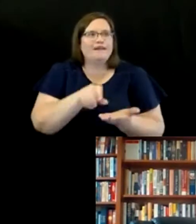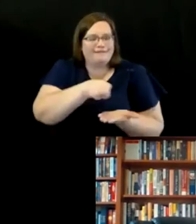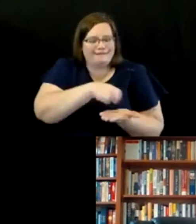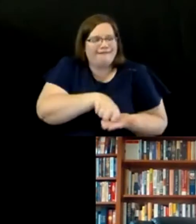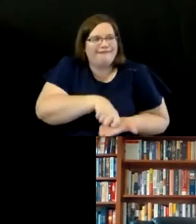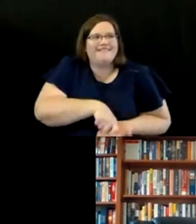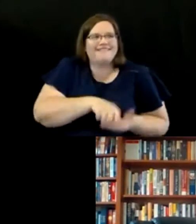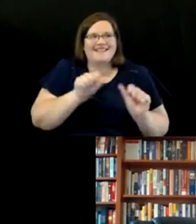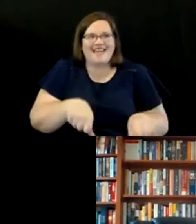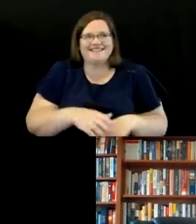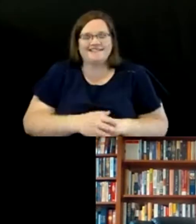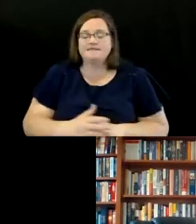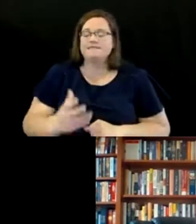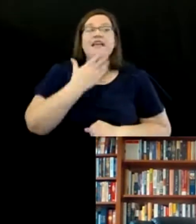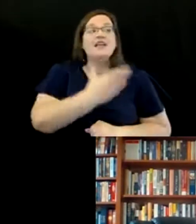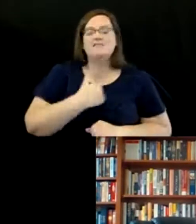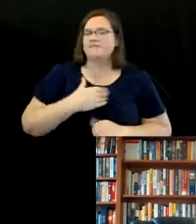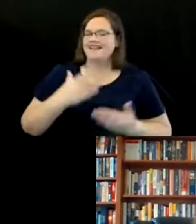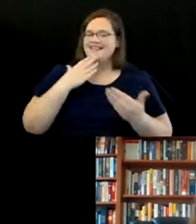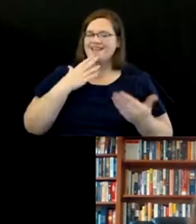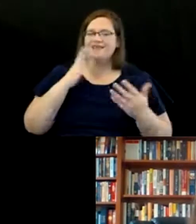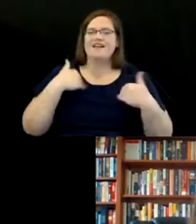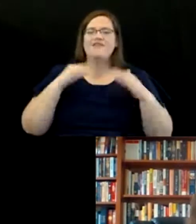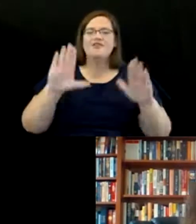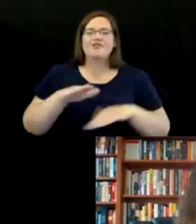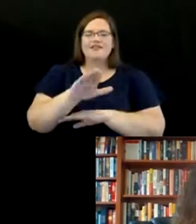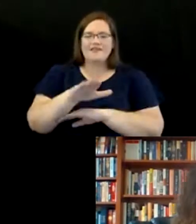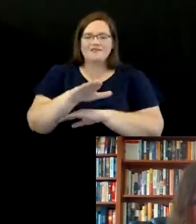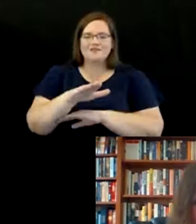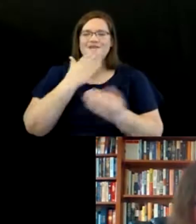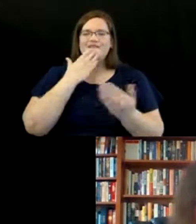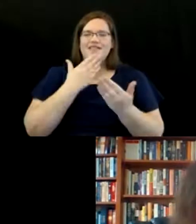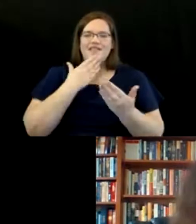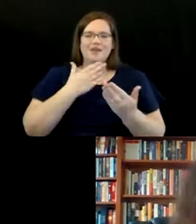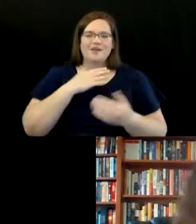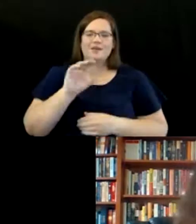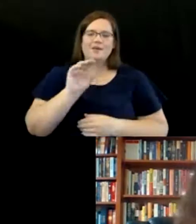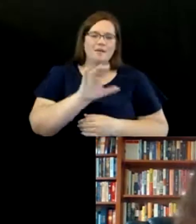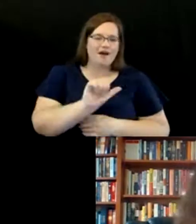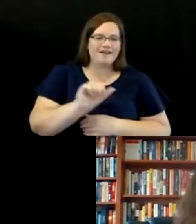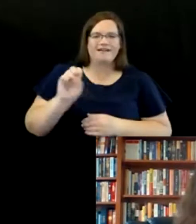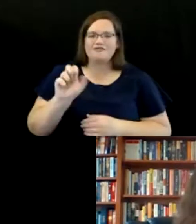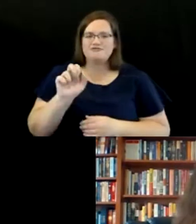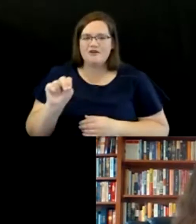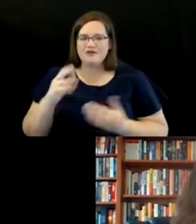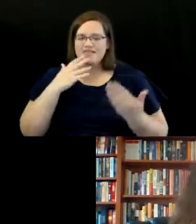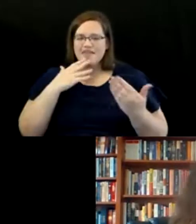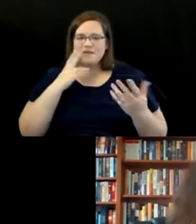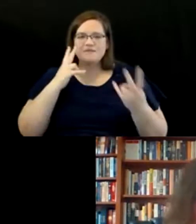Sarah: Thank you. All right, everybody. Have a great afternoon. Thanks again to Monica and Sean. We'll see y'all soon. Take care.